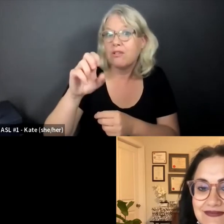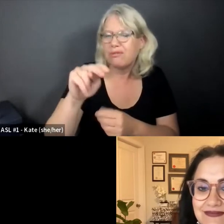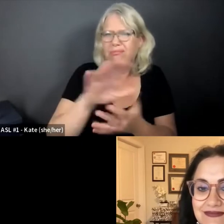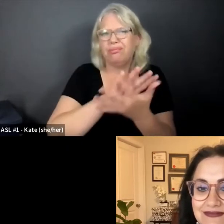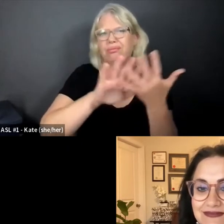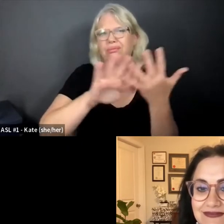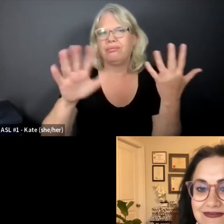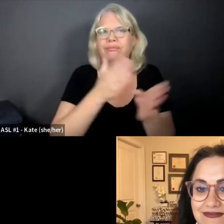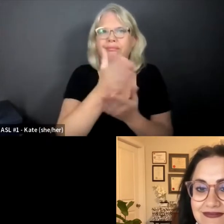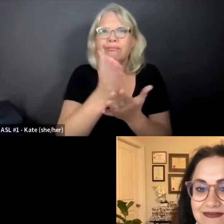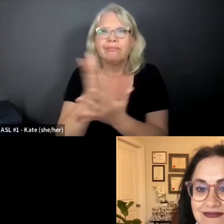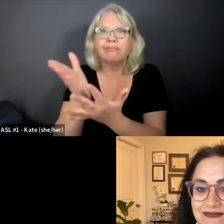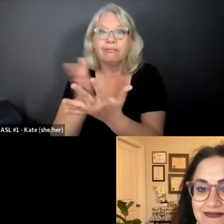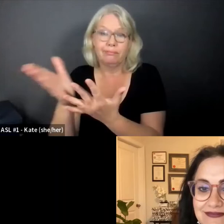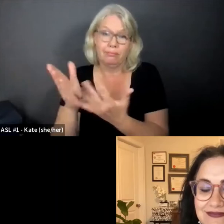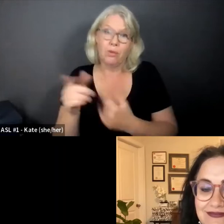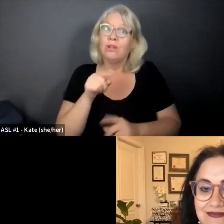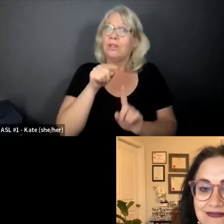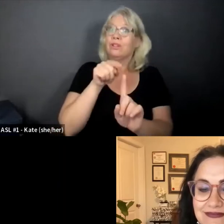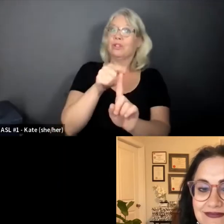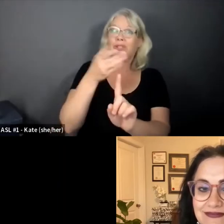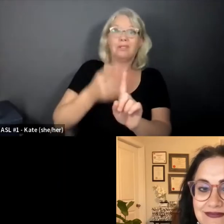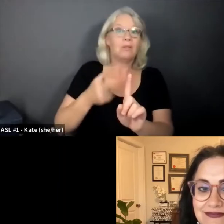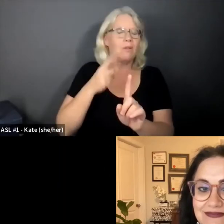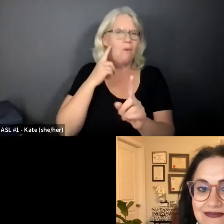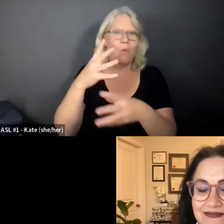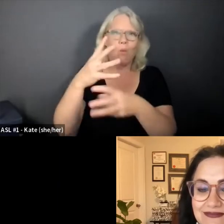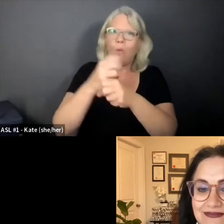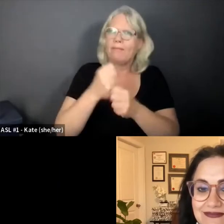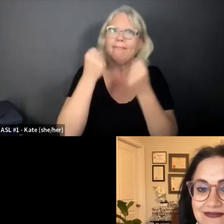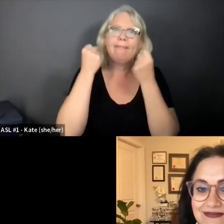DISTINGUISHED SERVICE AWARD. ENA IS ALSO A DEAR FRIEND.